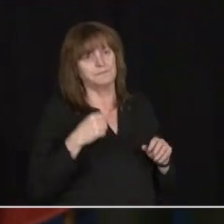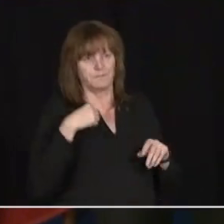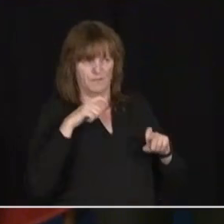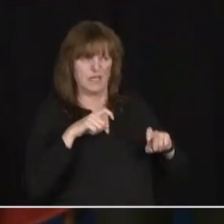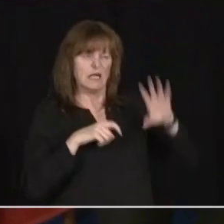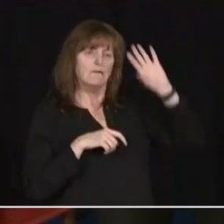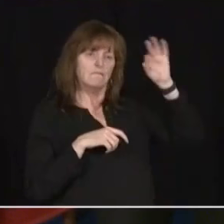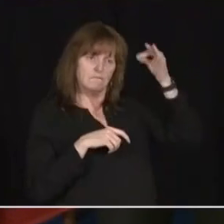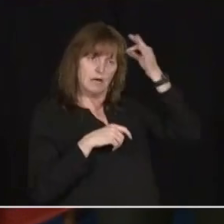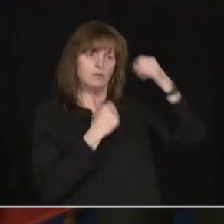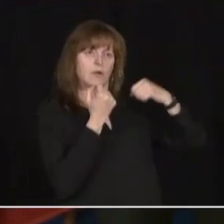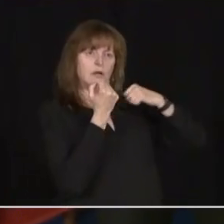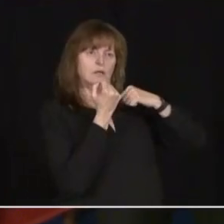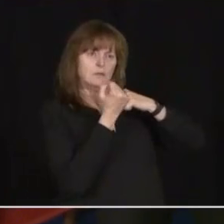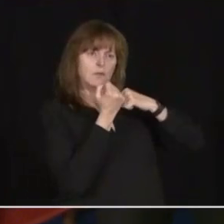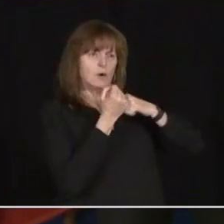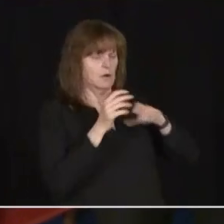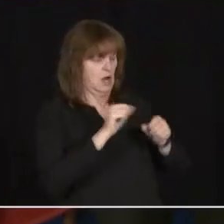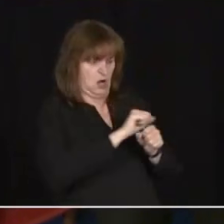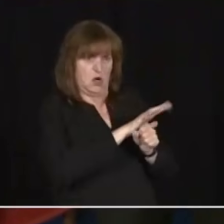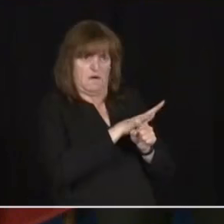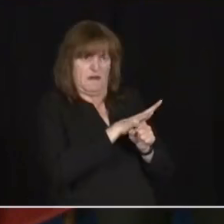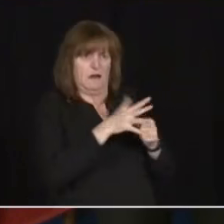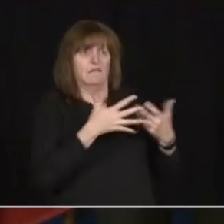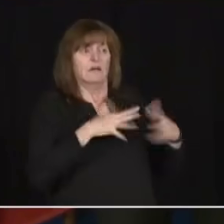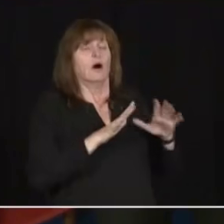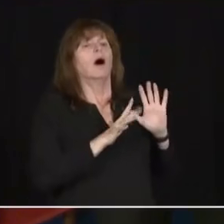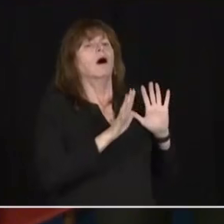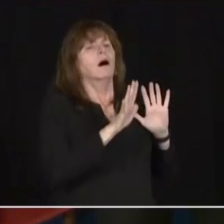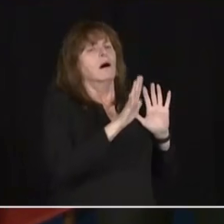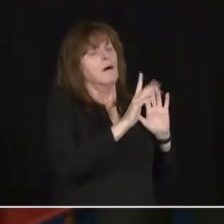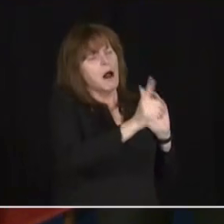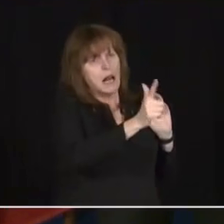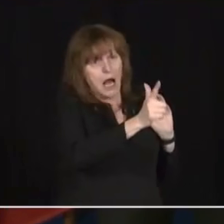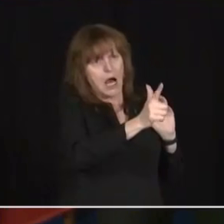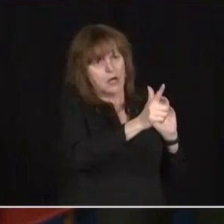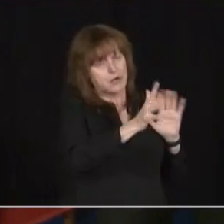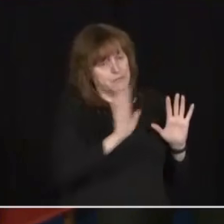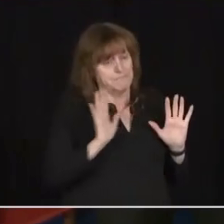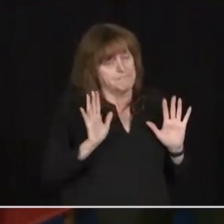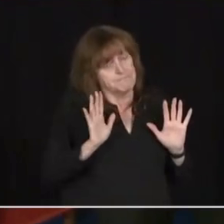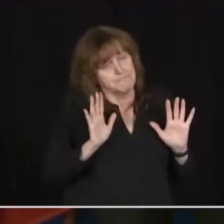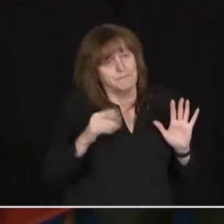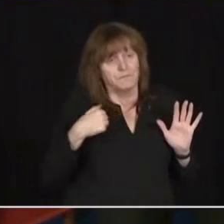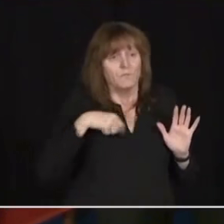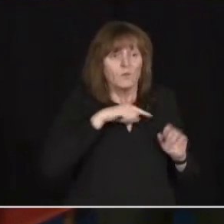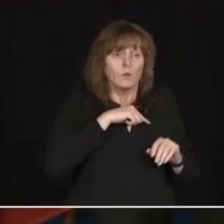privatisation as a business of caring for vulnerable people? Do you support the end of that?